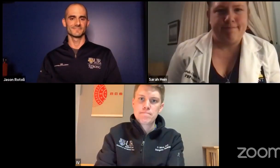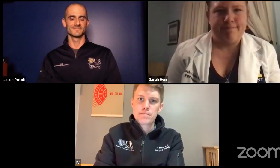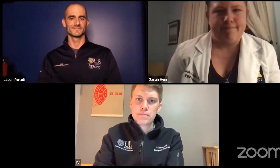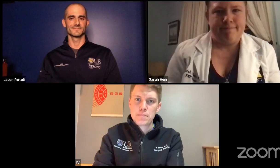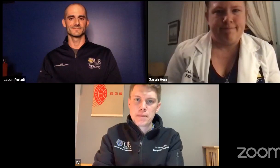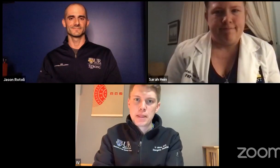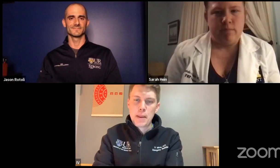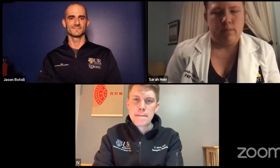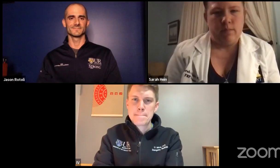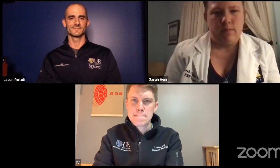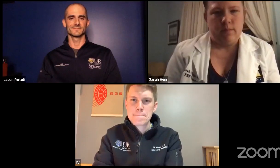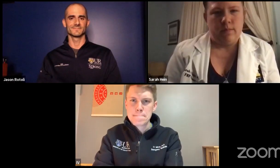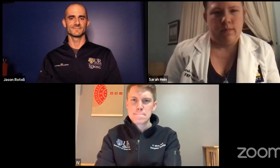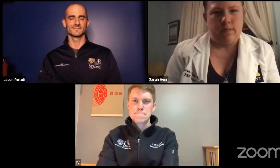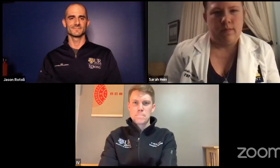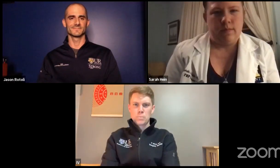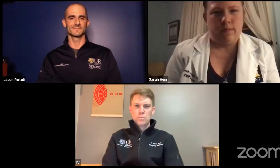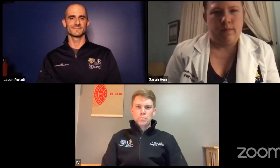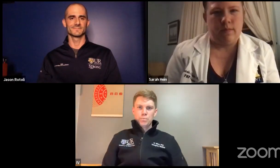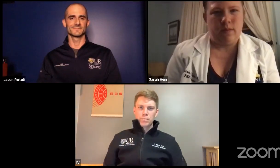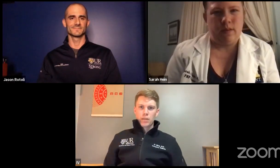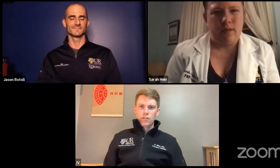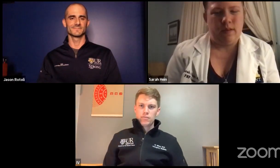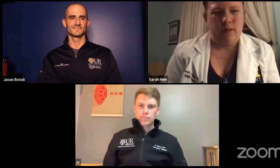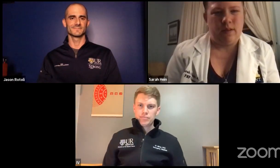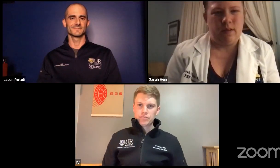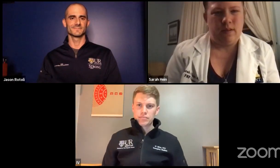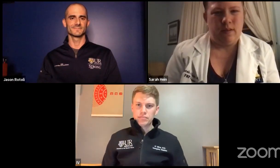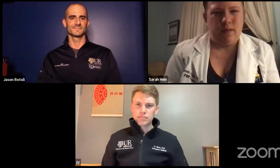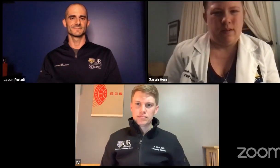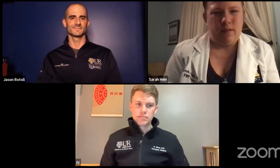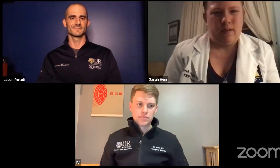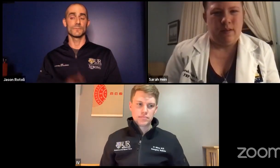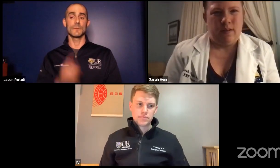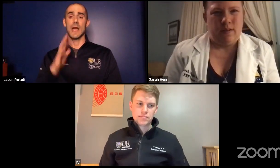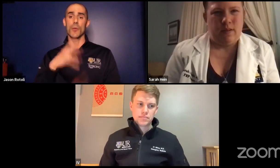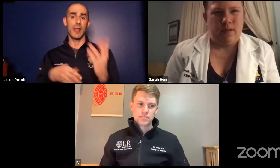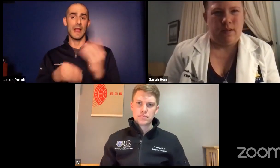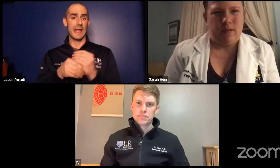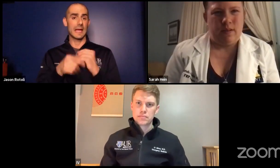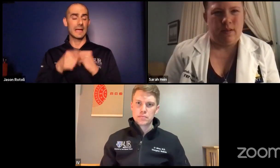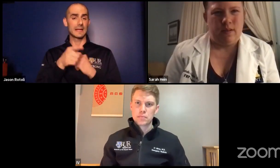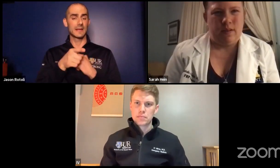You know, again, heartburn is acid and we know that. You might have experienced it before and